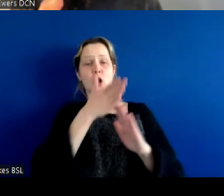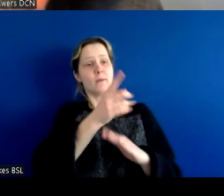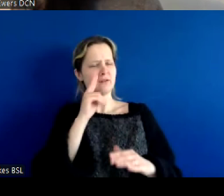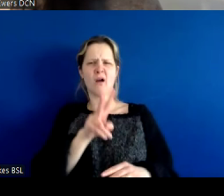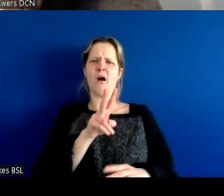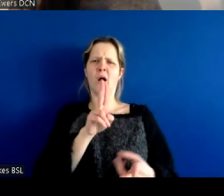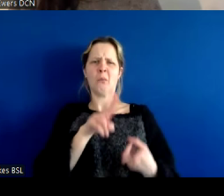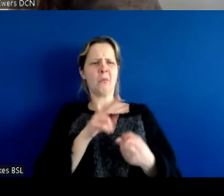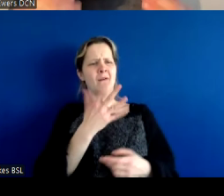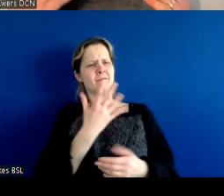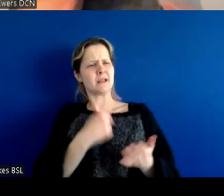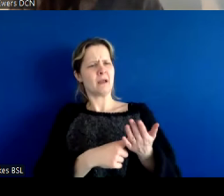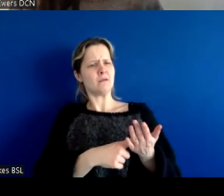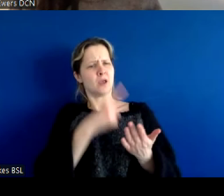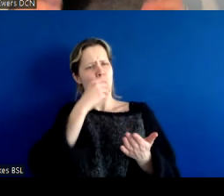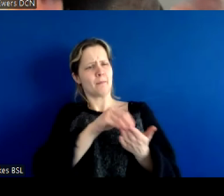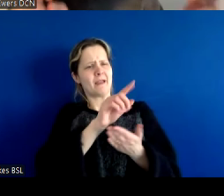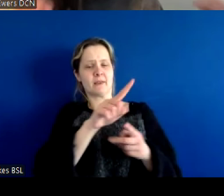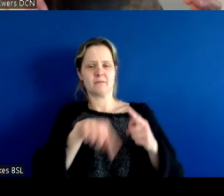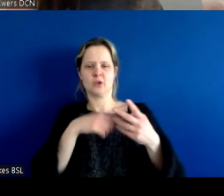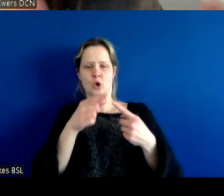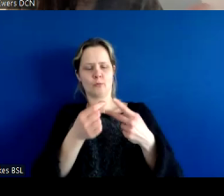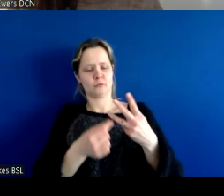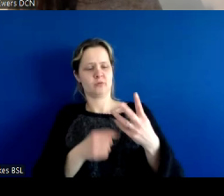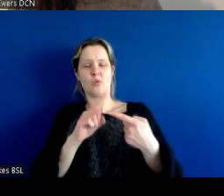They offer the opportunities, keep me in the loop, so stay on that contact list.